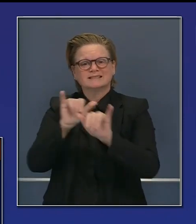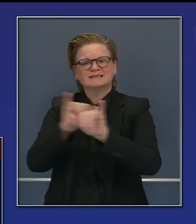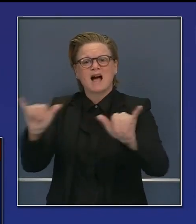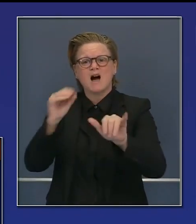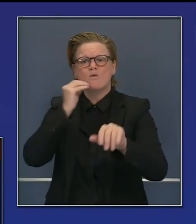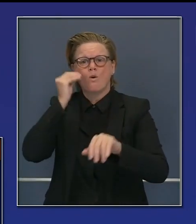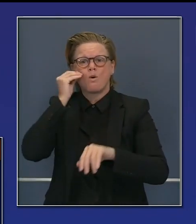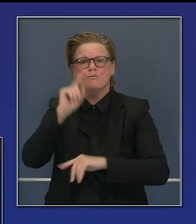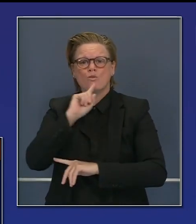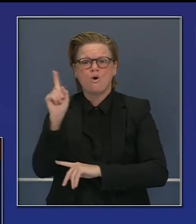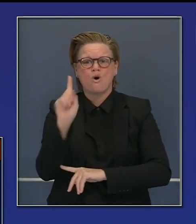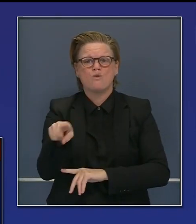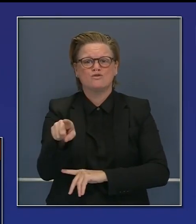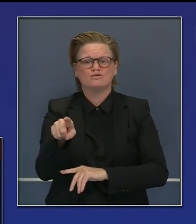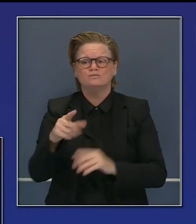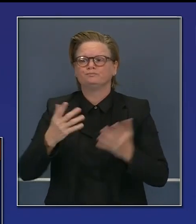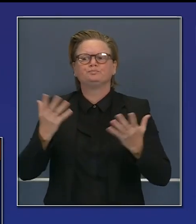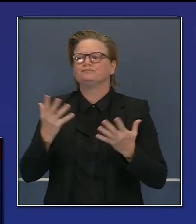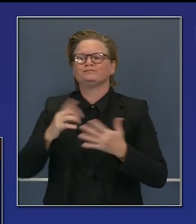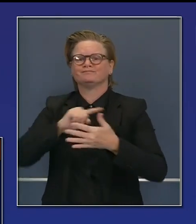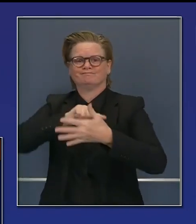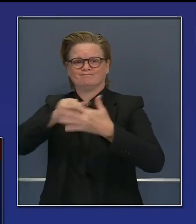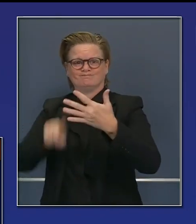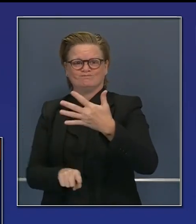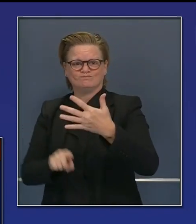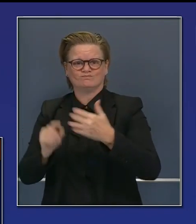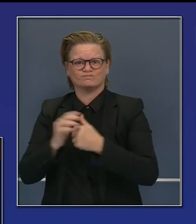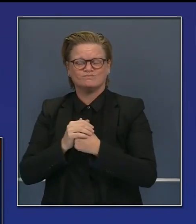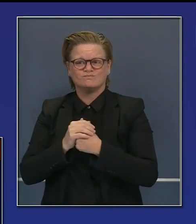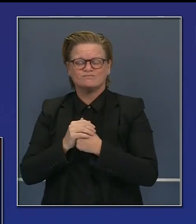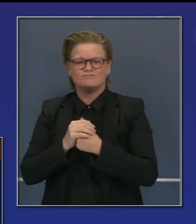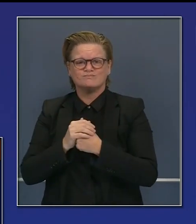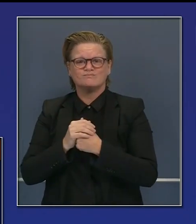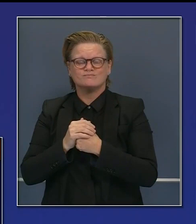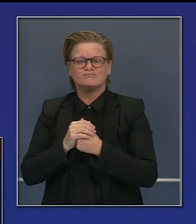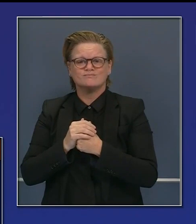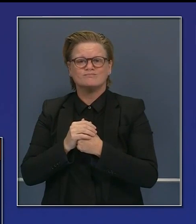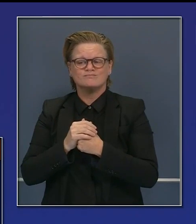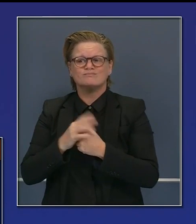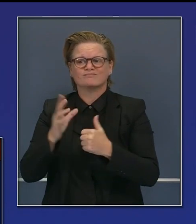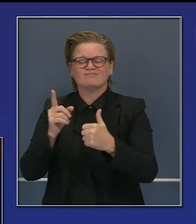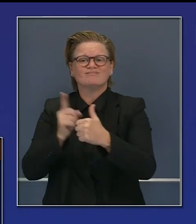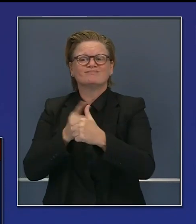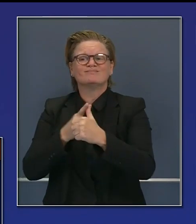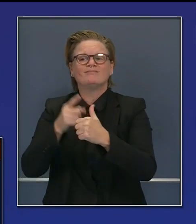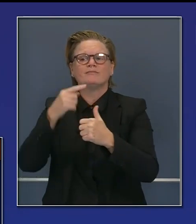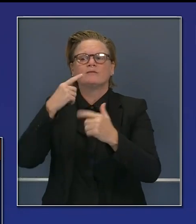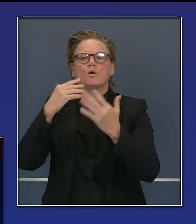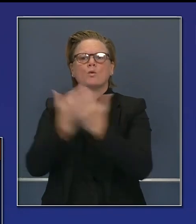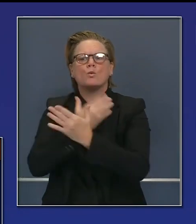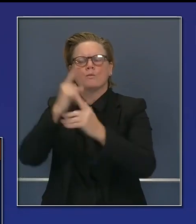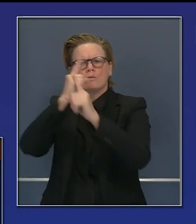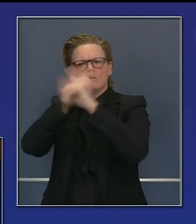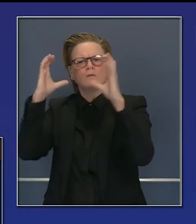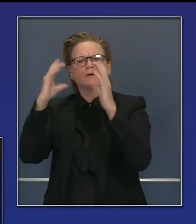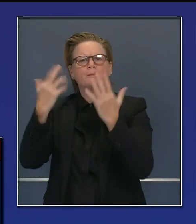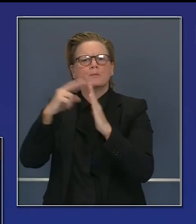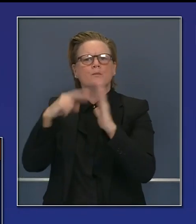15%, IN TOTAL CAPACITY. WHAT IS A STAY AT HOME ORDER MEAN? WHAT IS ON THE LIST, IN TERMS